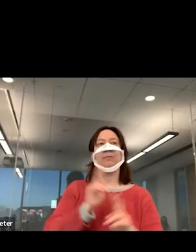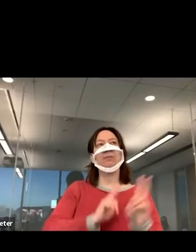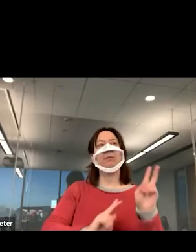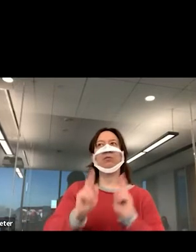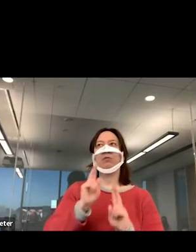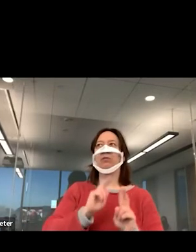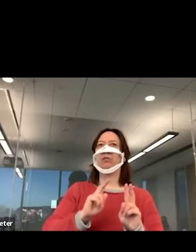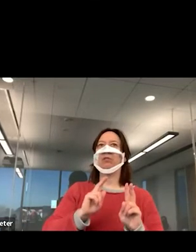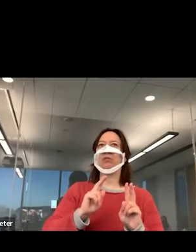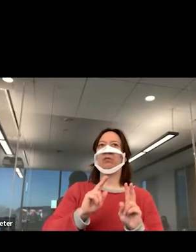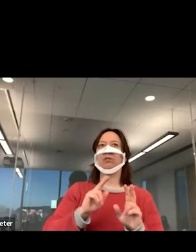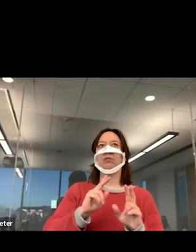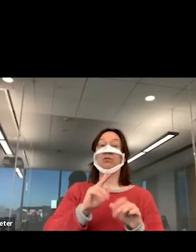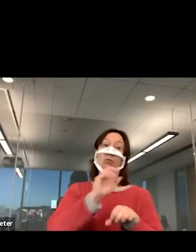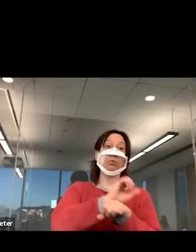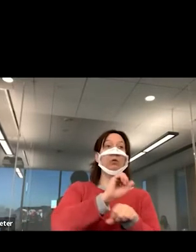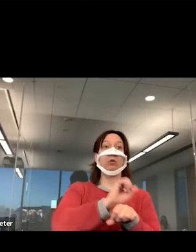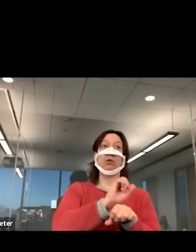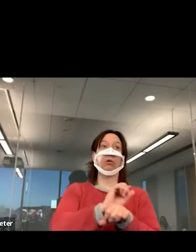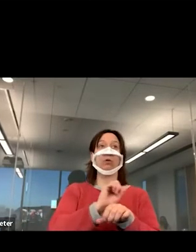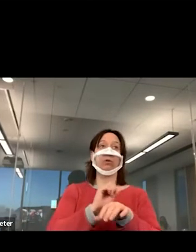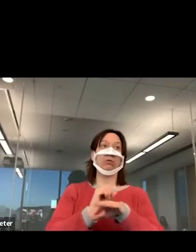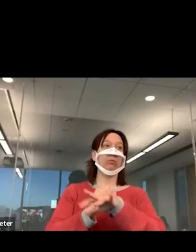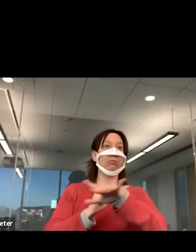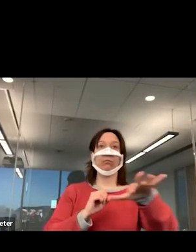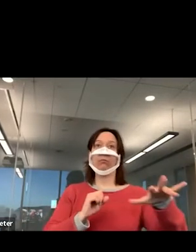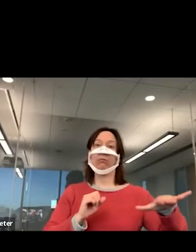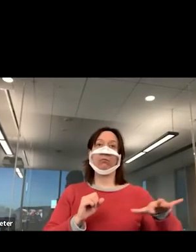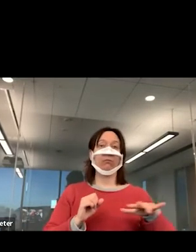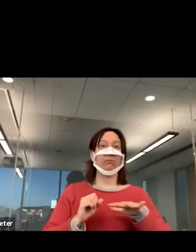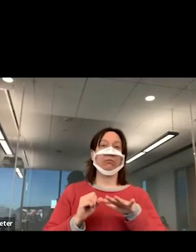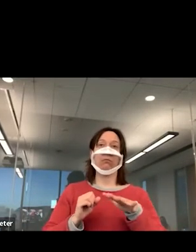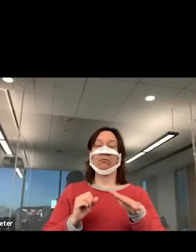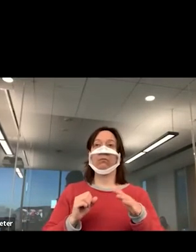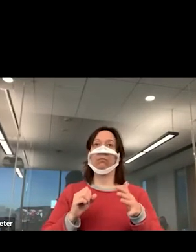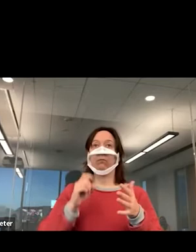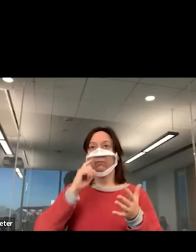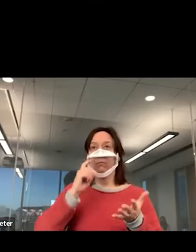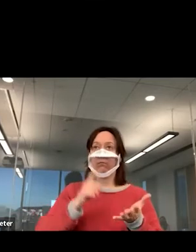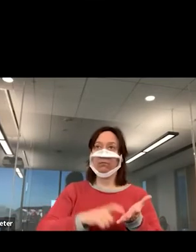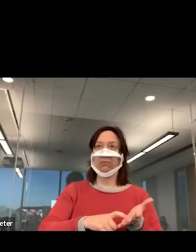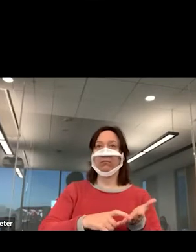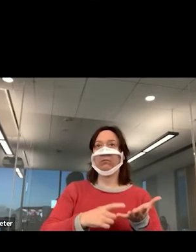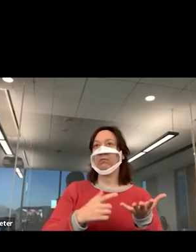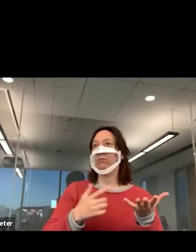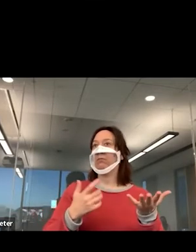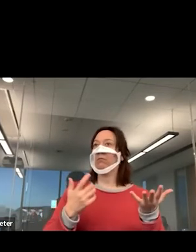a workforce and there's a variety of reasons why you can make a business case for that um